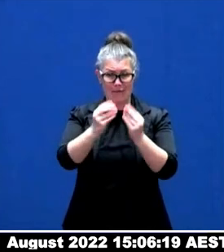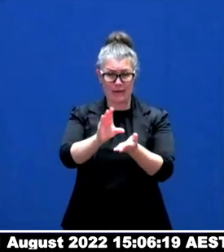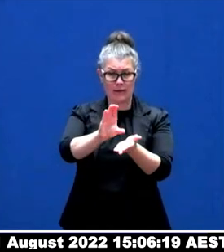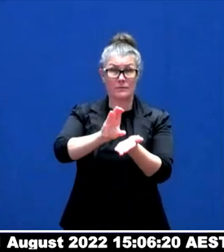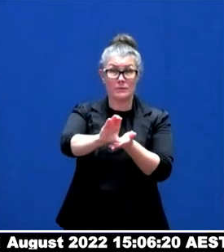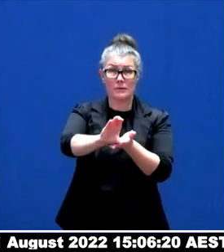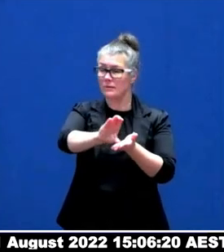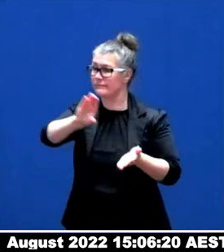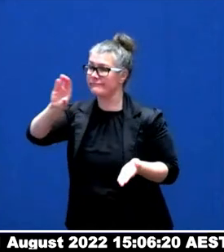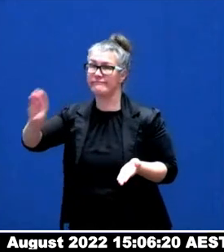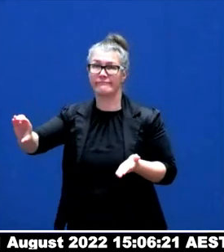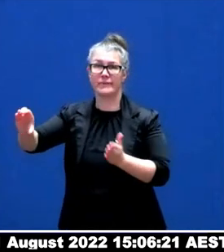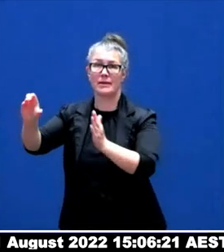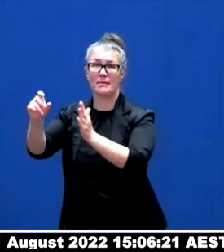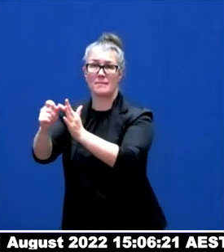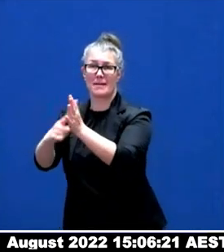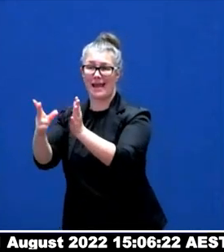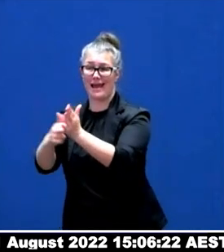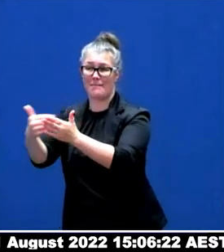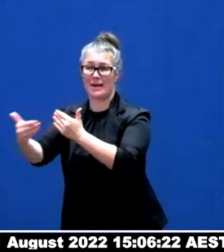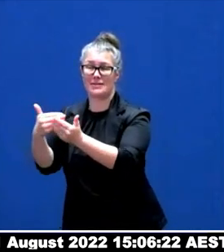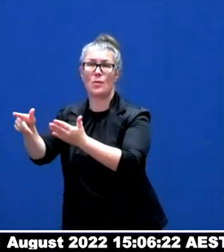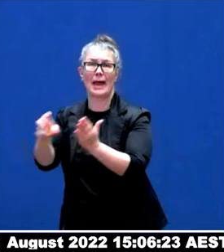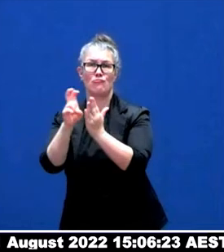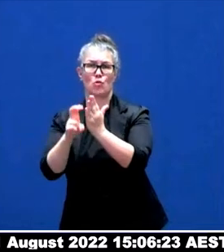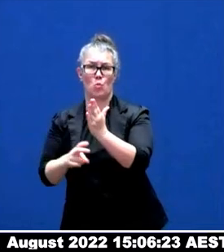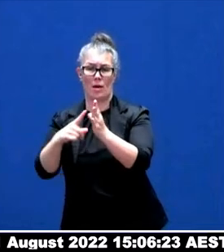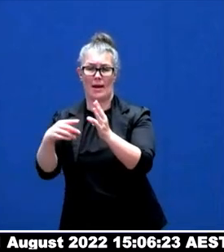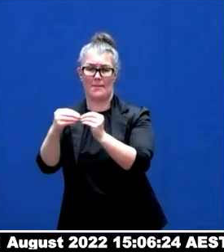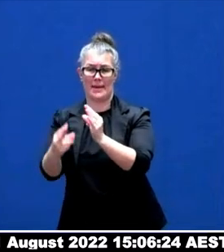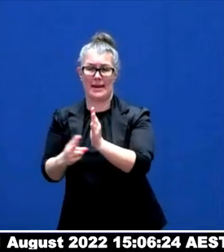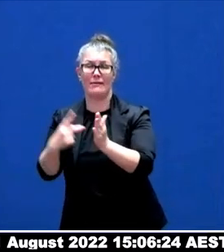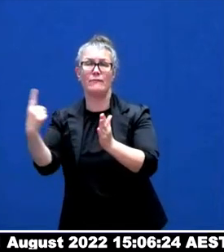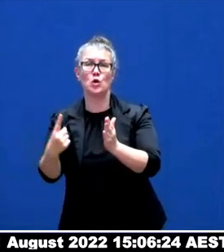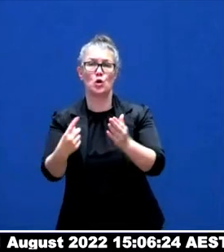Well, the plan manager records the ABN of the company that it's being